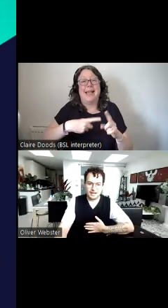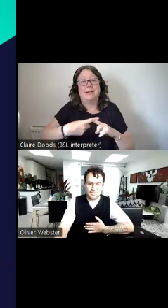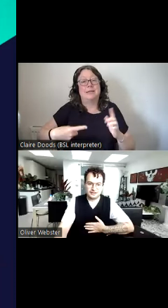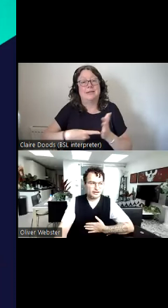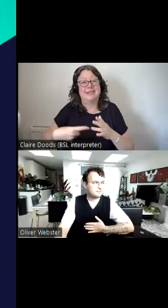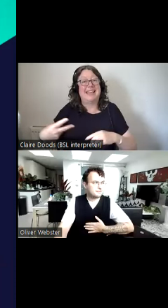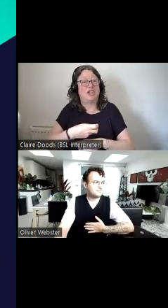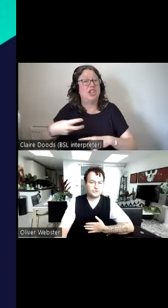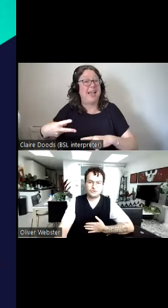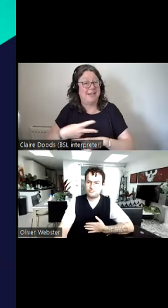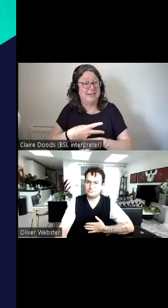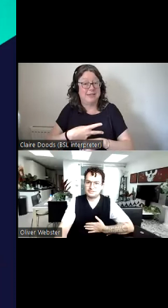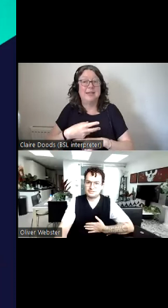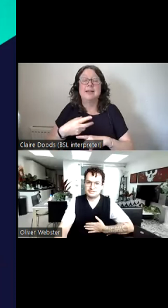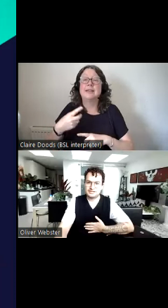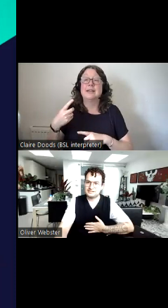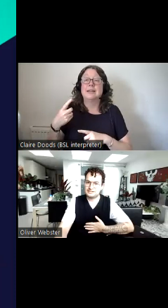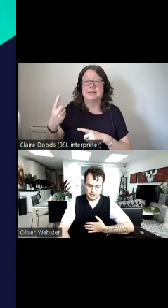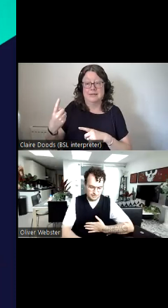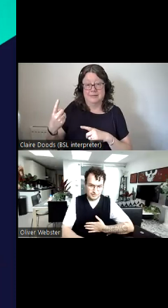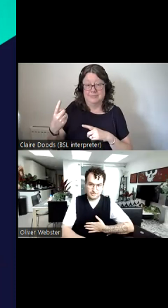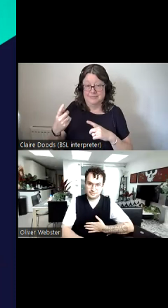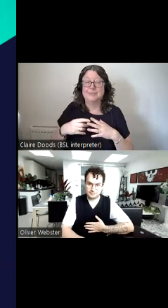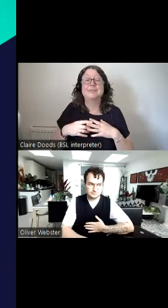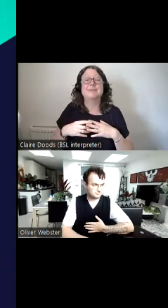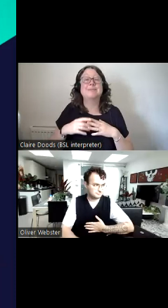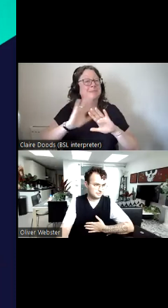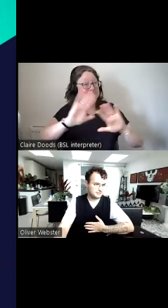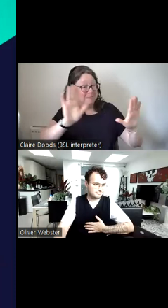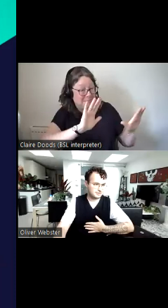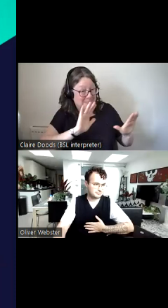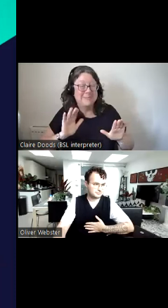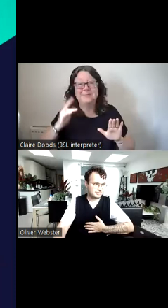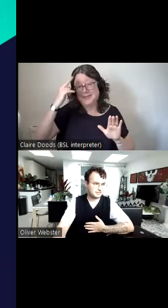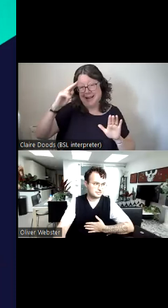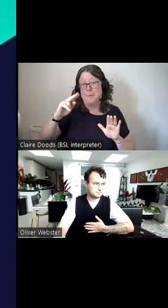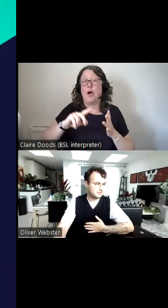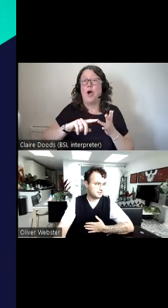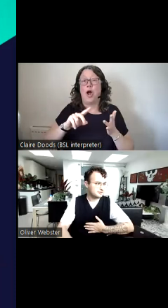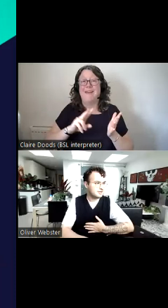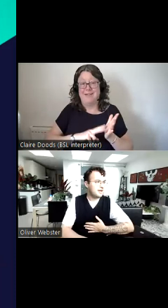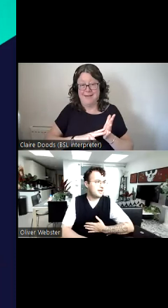and I am from StageText. Let me get my slides to work.